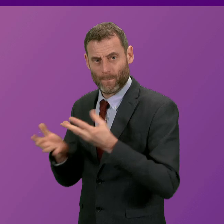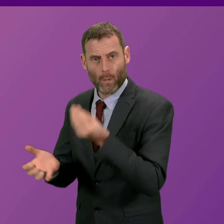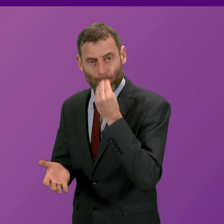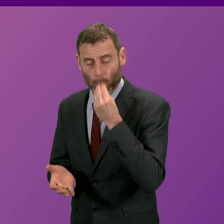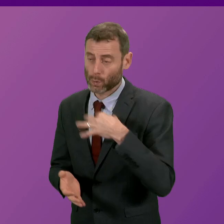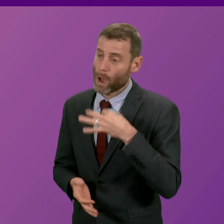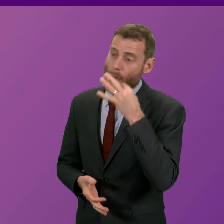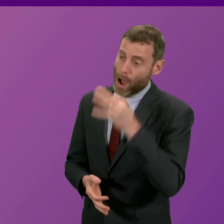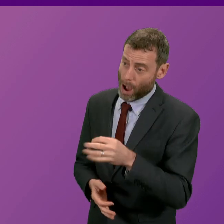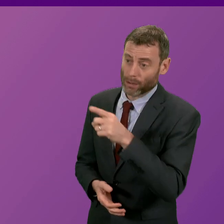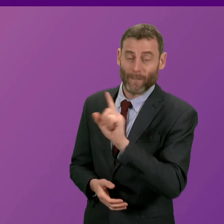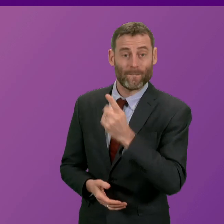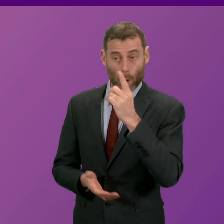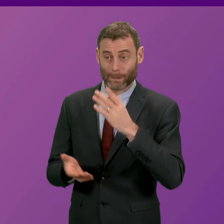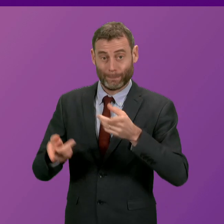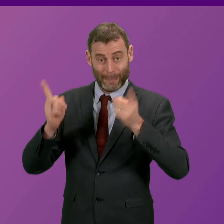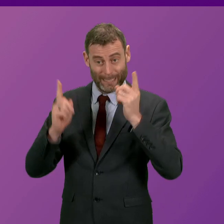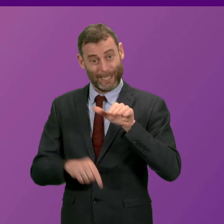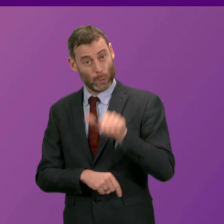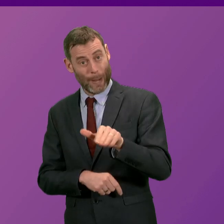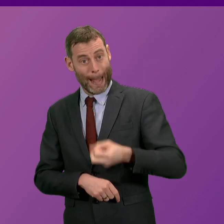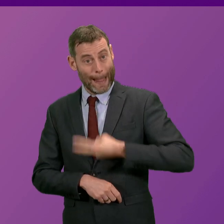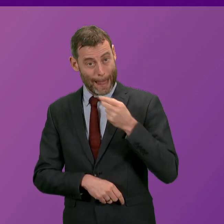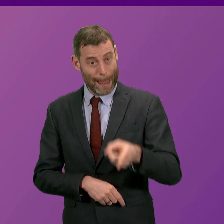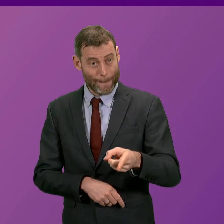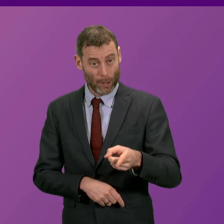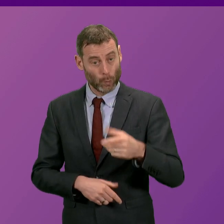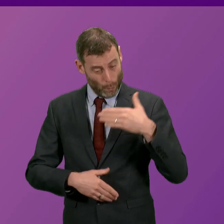United Kingdom Labour Government to speed up progress on the CMA’s recommendations,